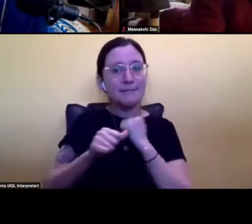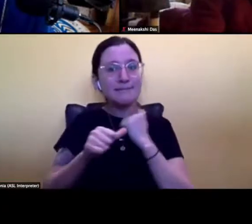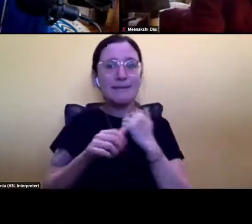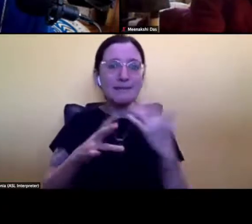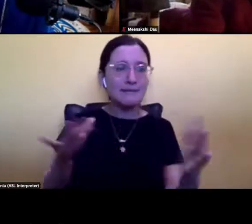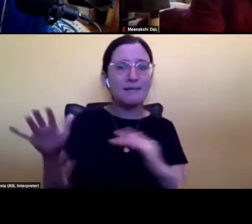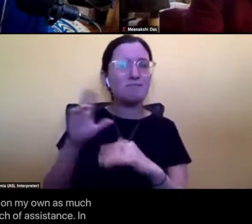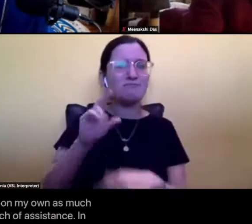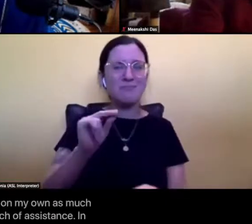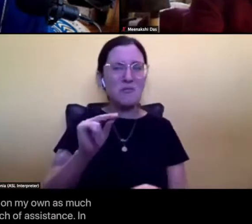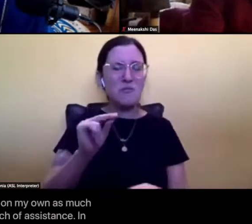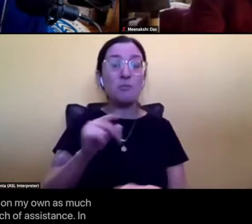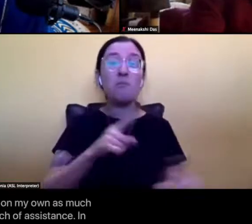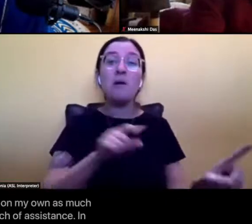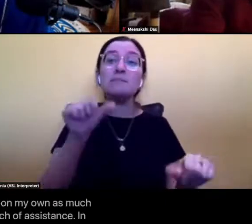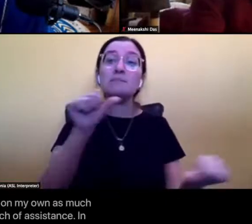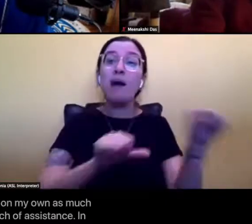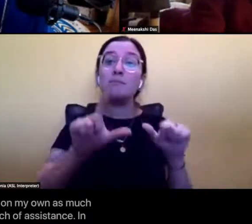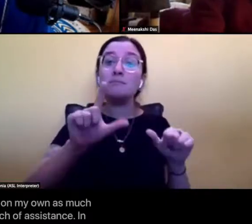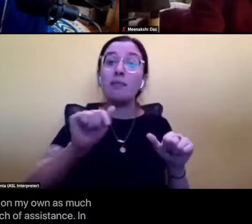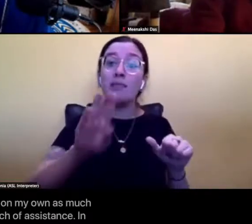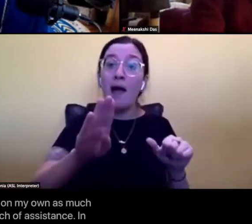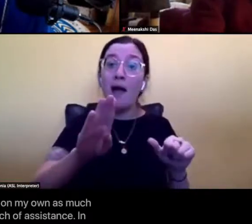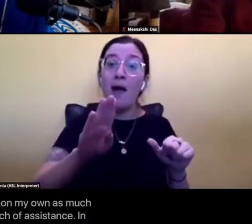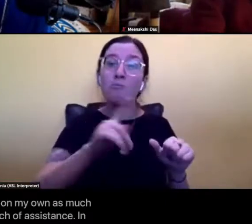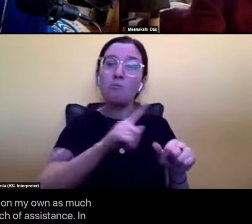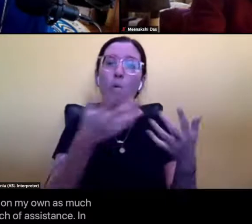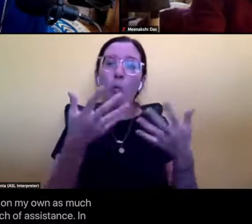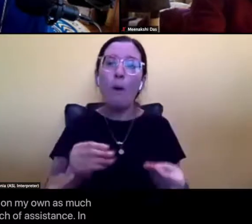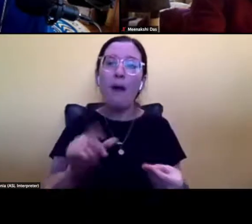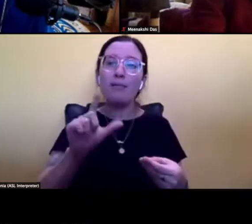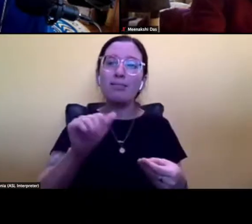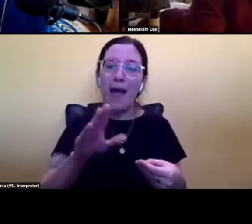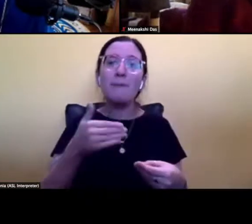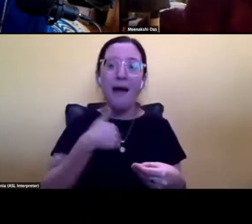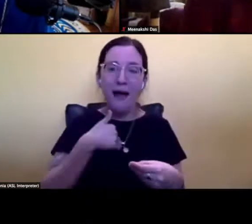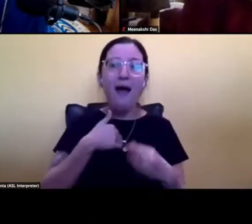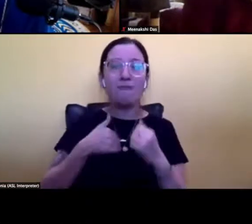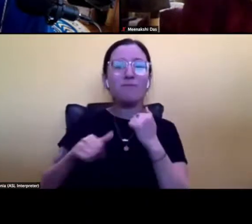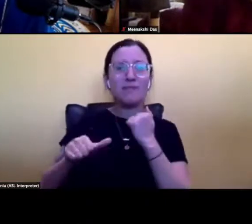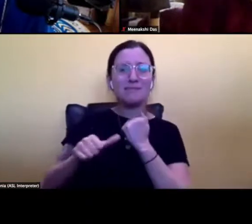wet lab experimental lab, I had an assistant just there to be my eyes but they were not doing any